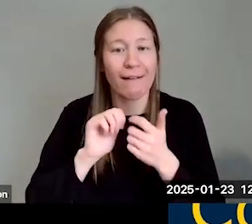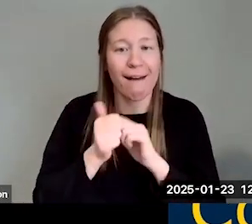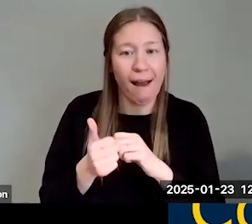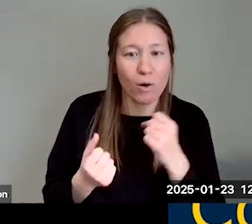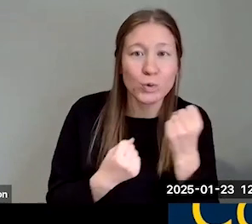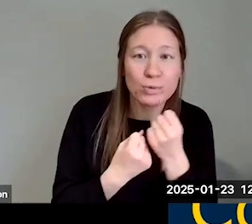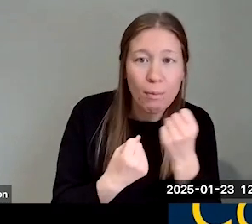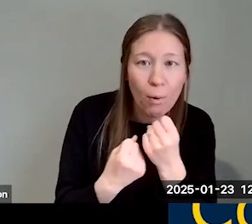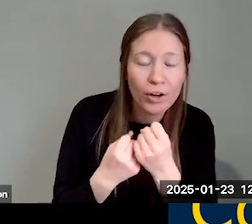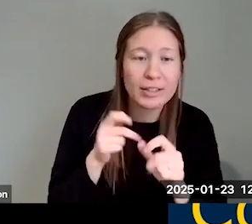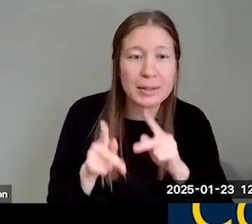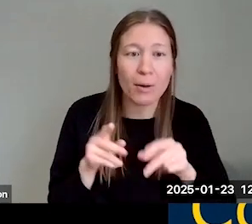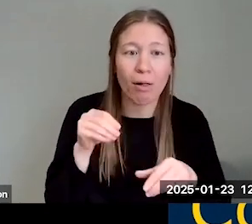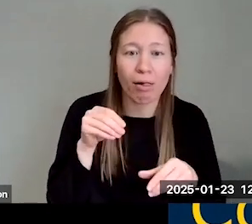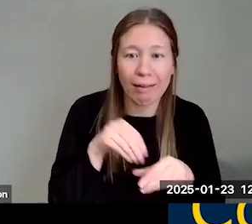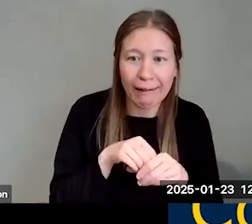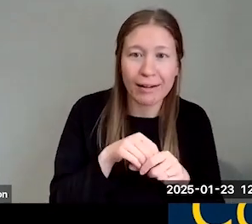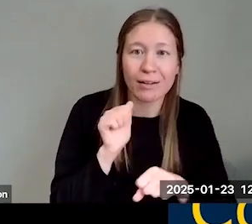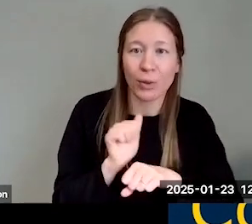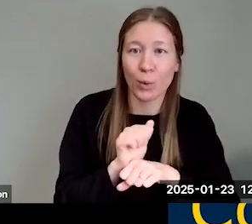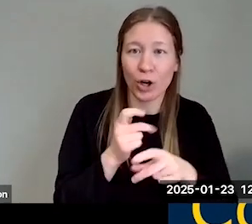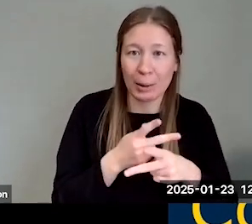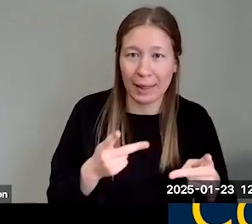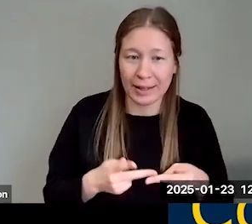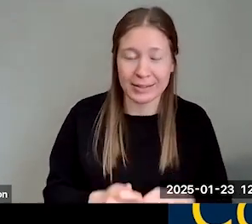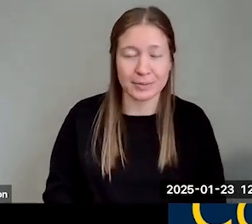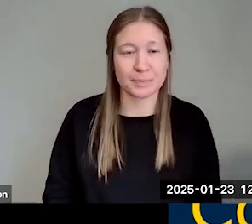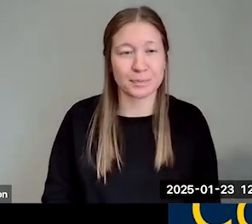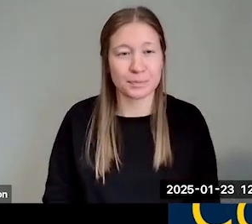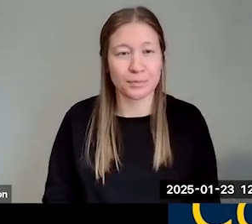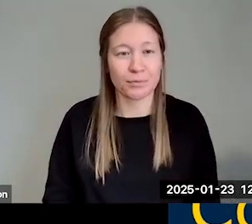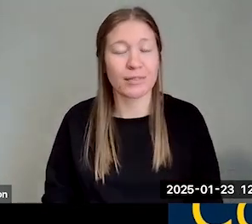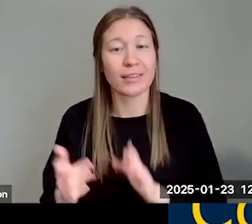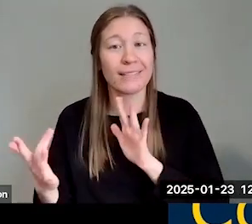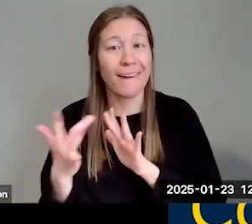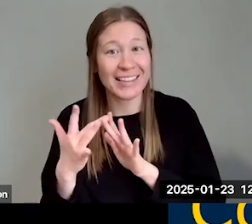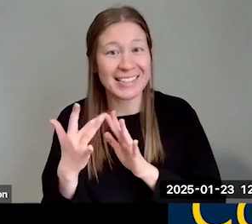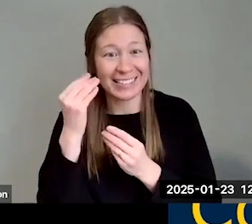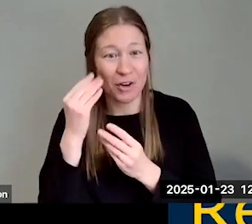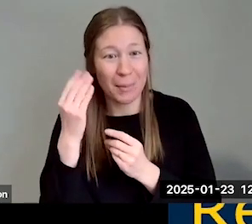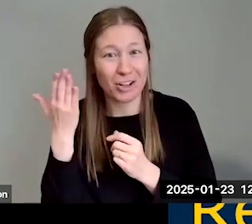in the workplace as well. Our contact information and our contact form.